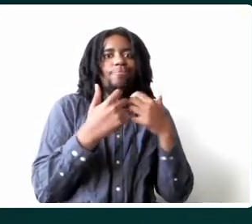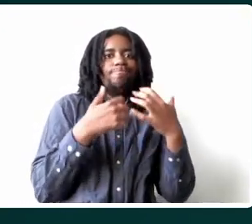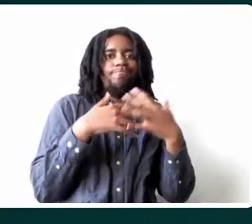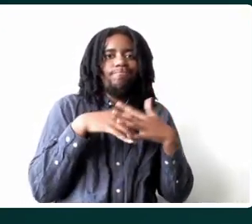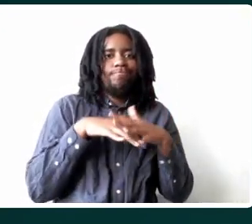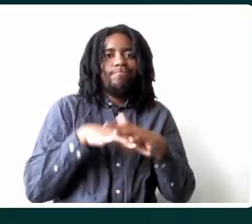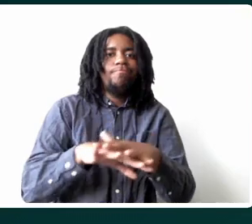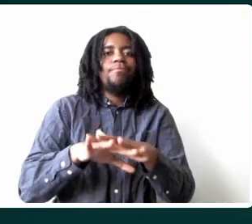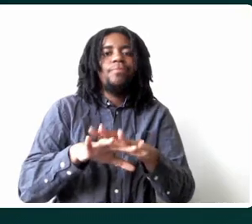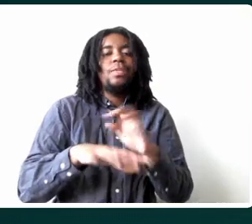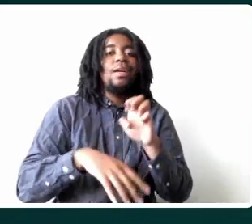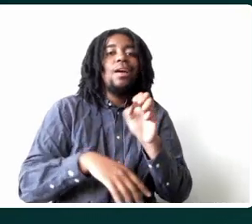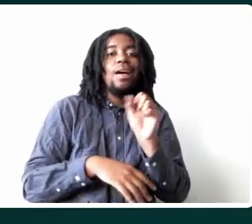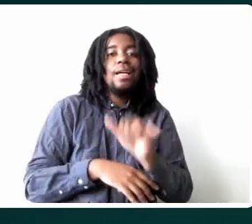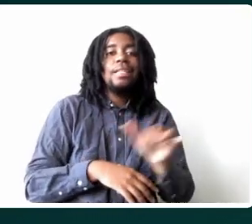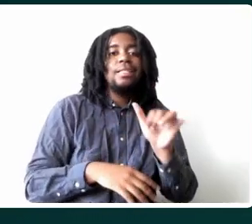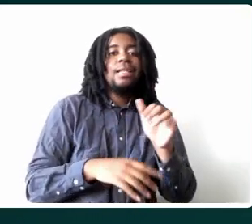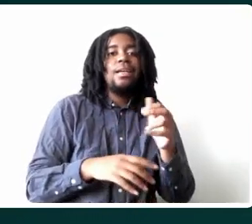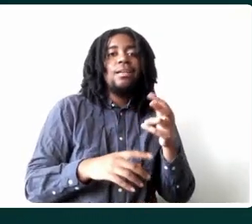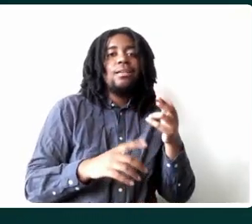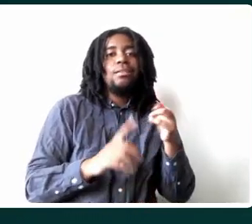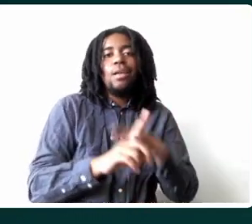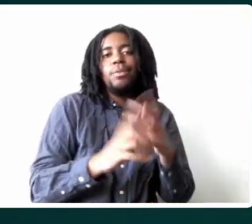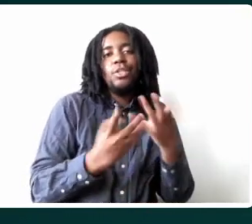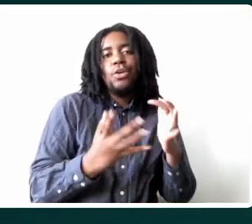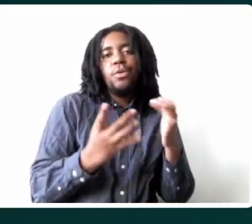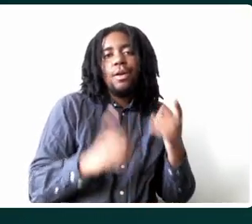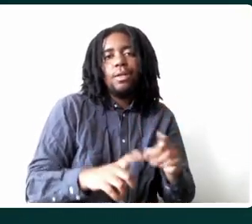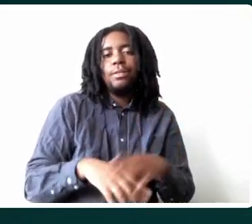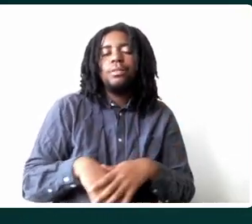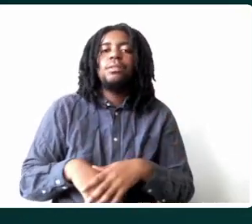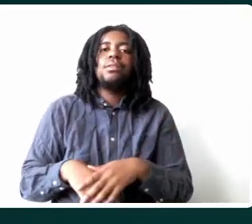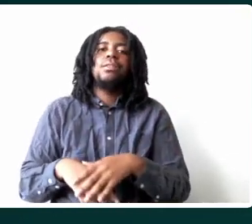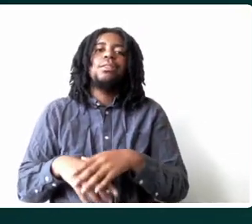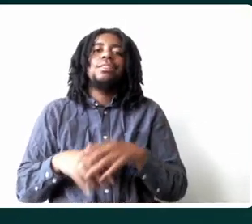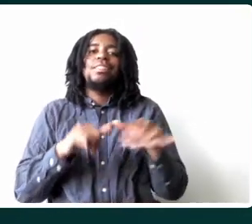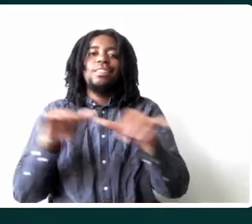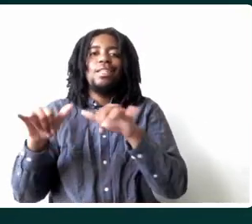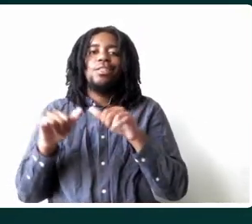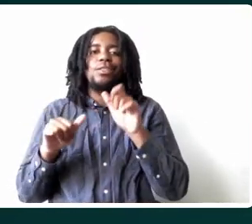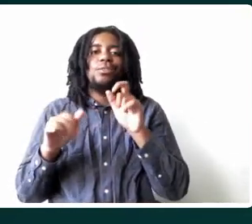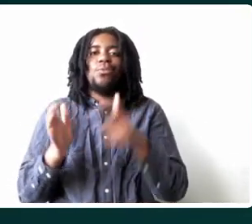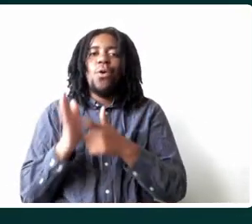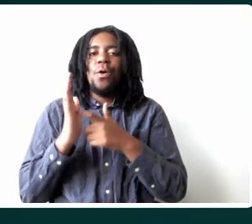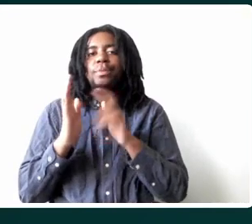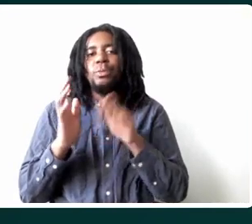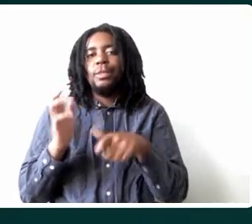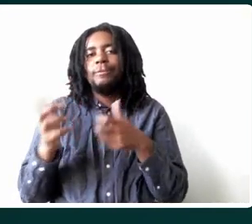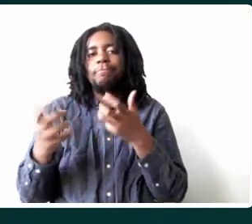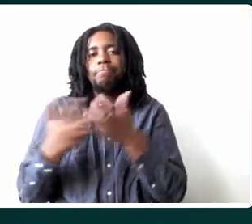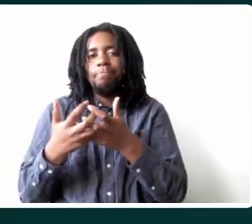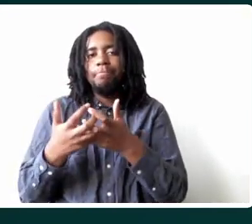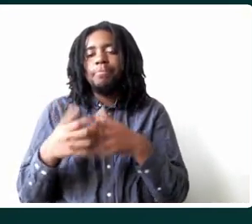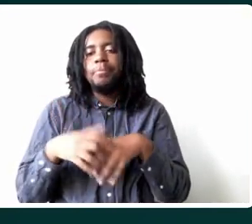assignments that were already happening, a draft standards that had to be addressed. So, there -- and we had to leave it up to the -- you know, we didn't mandate any one